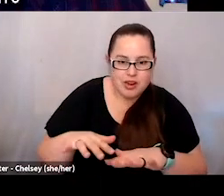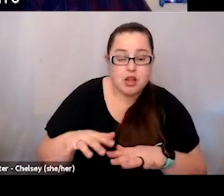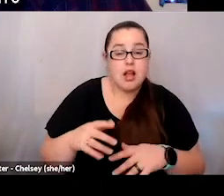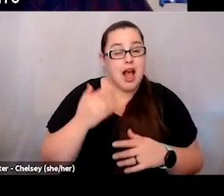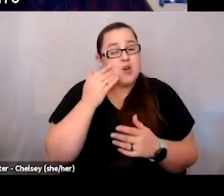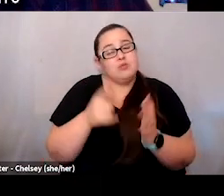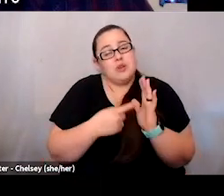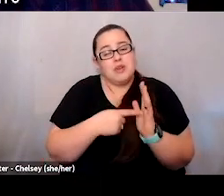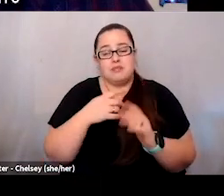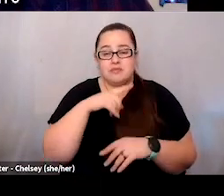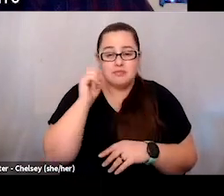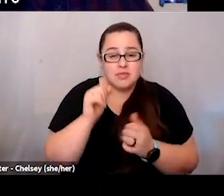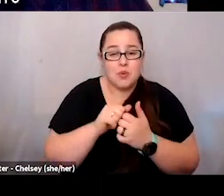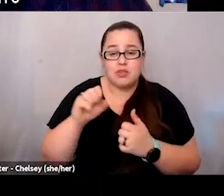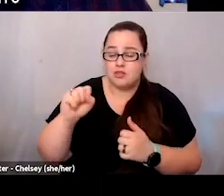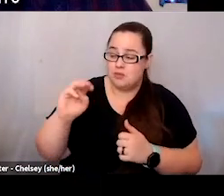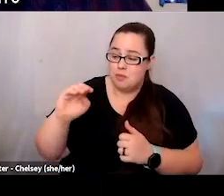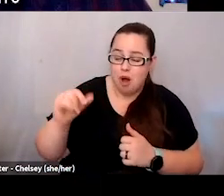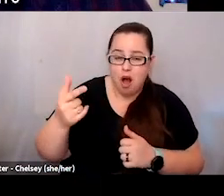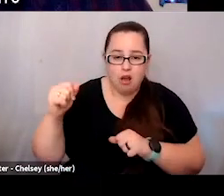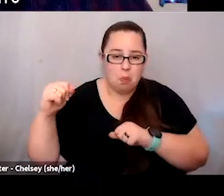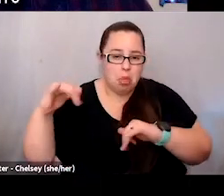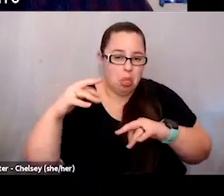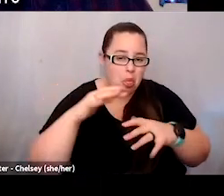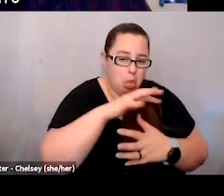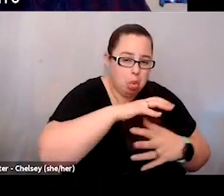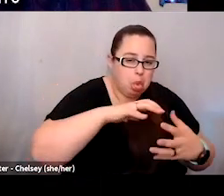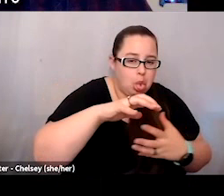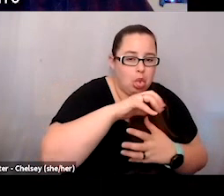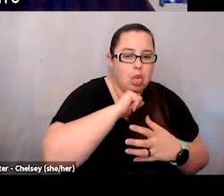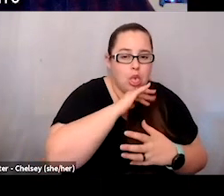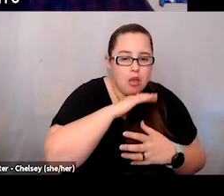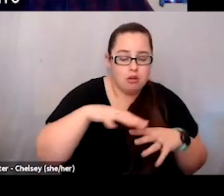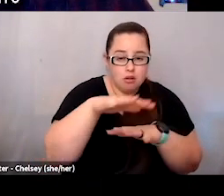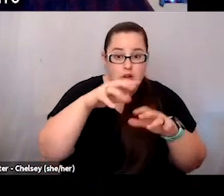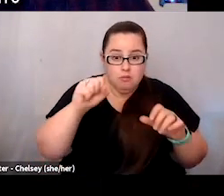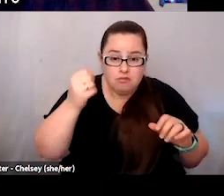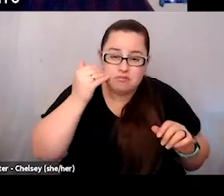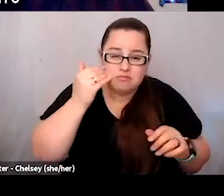But they had really nurtured the landscape. And it was really an oasis prior to the